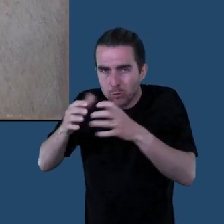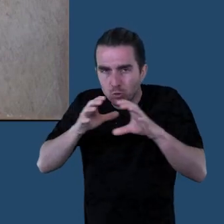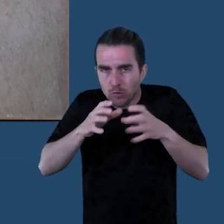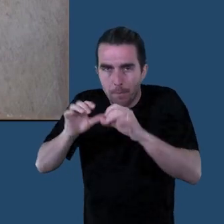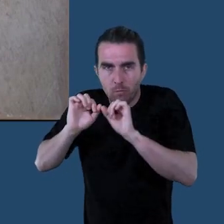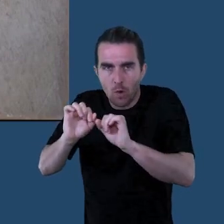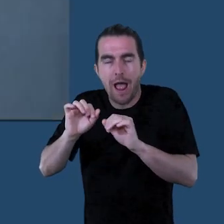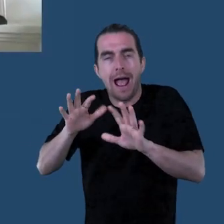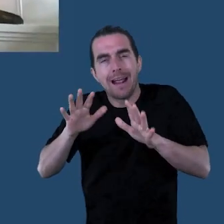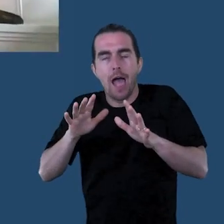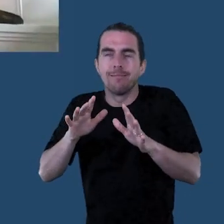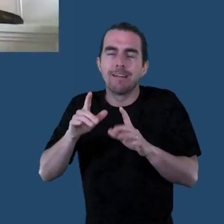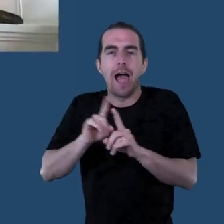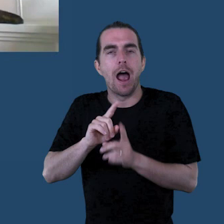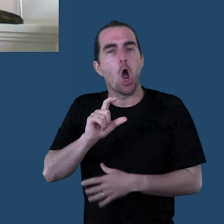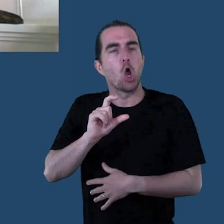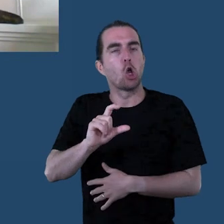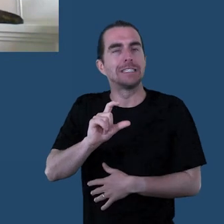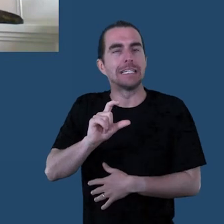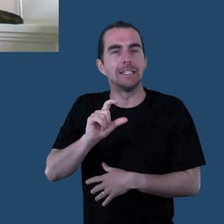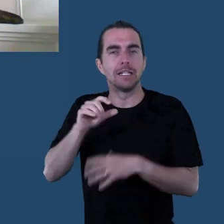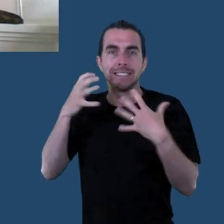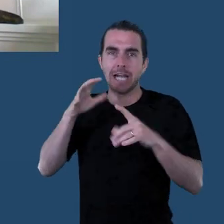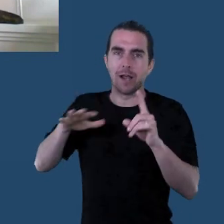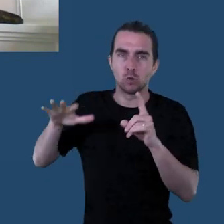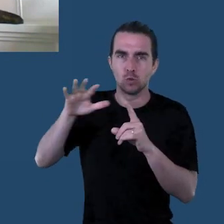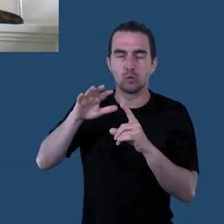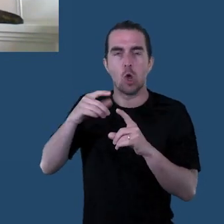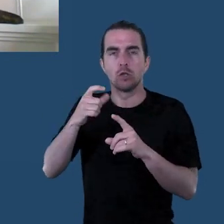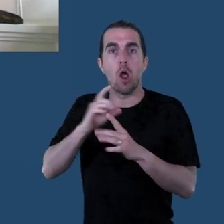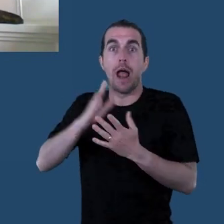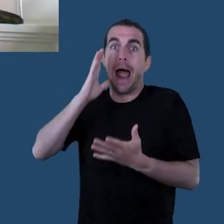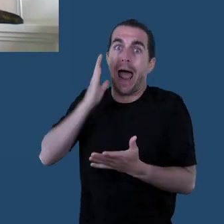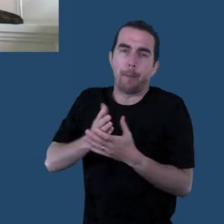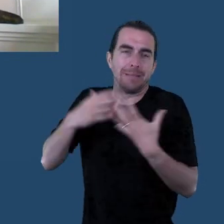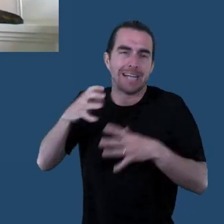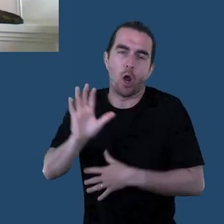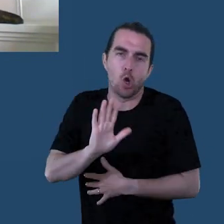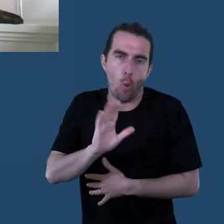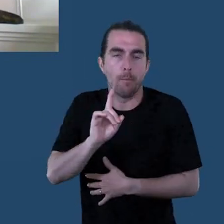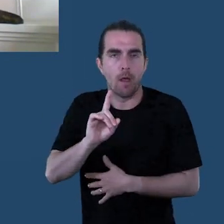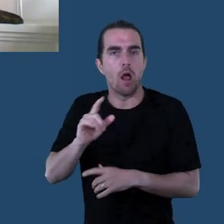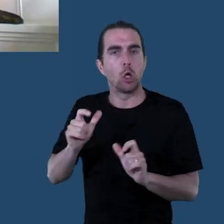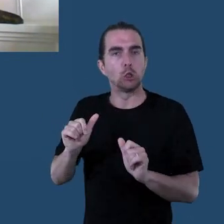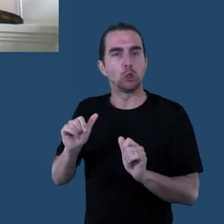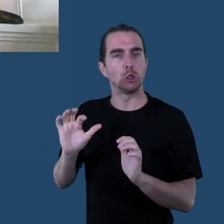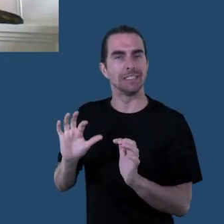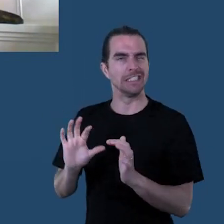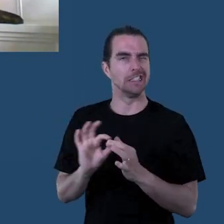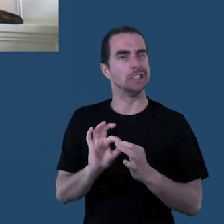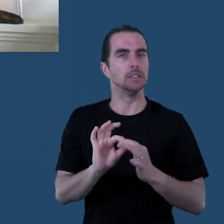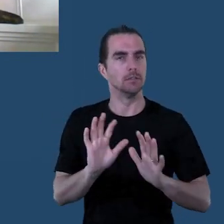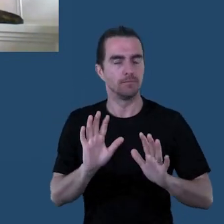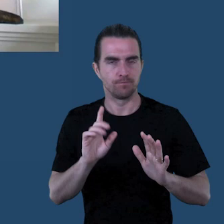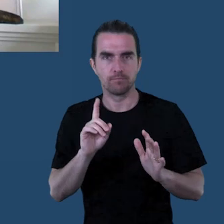And yeah, kind of think of them as cousins to dinosaurs, rather than actual dinosaurs. But the fact that they have feathers